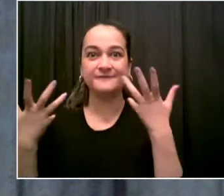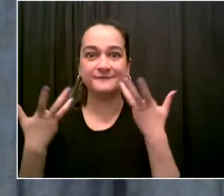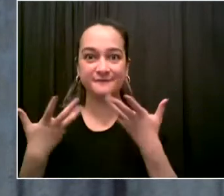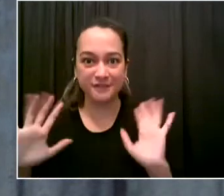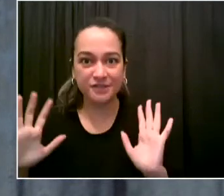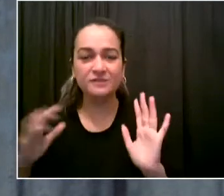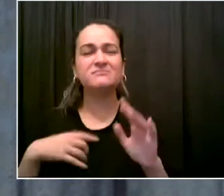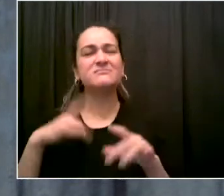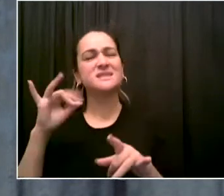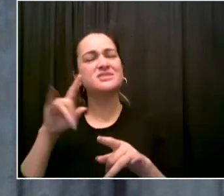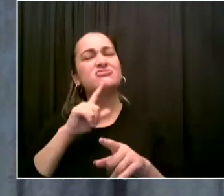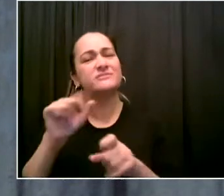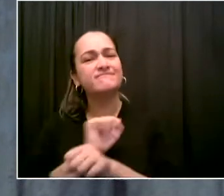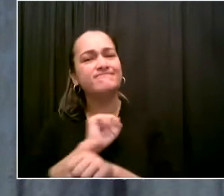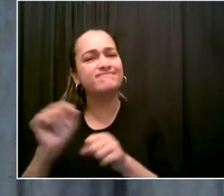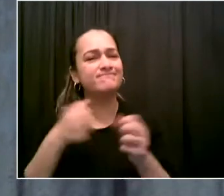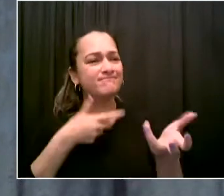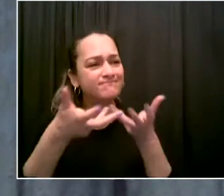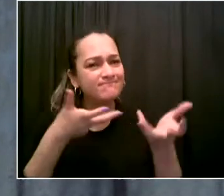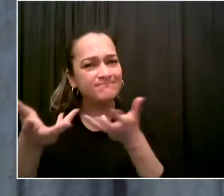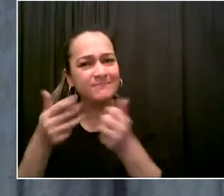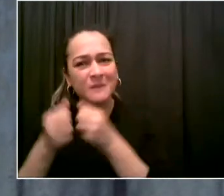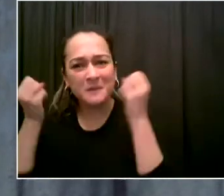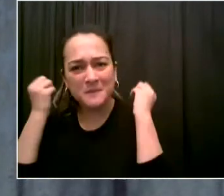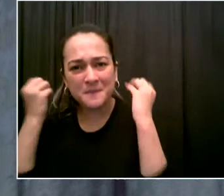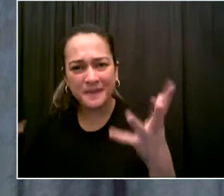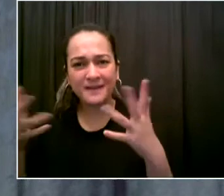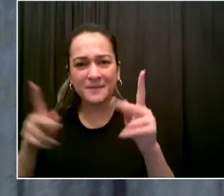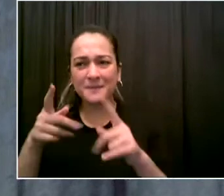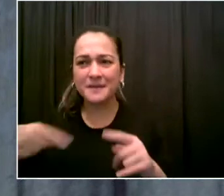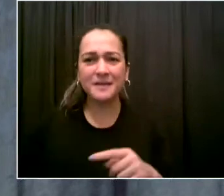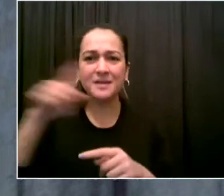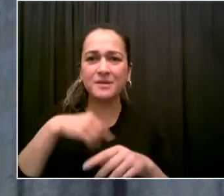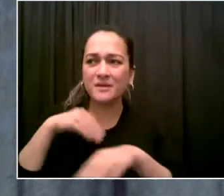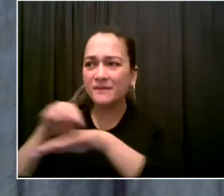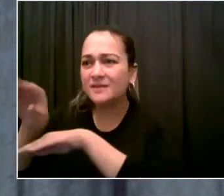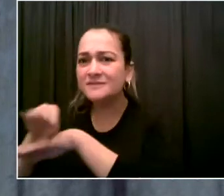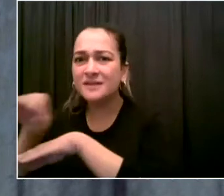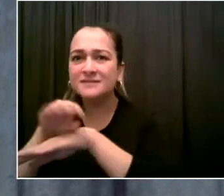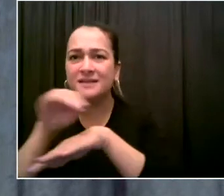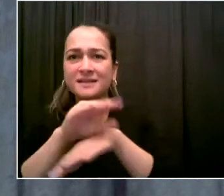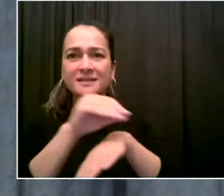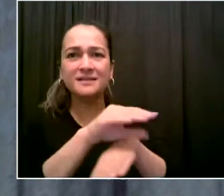ACTION LITIGATOR AND SUPERVISING OTHER LAWYERS